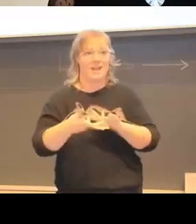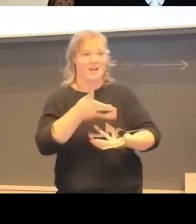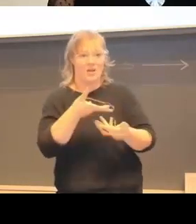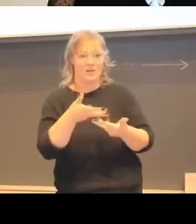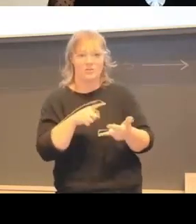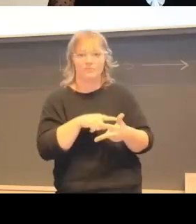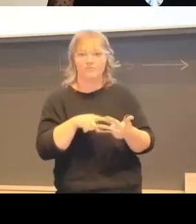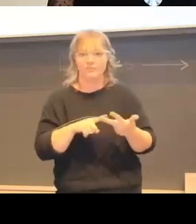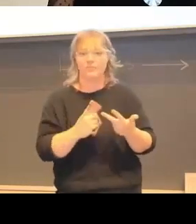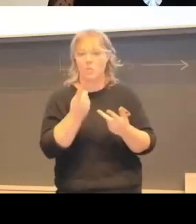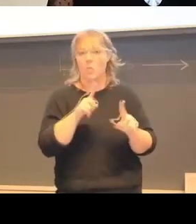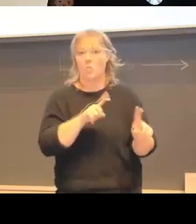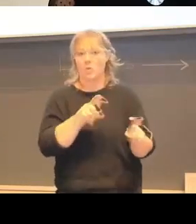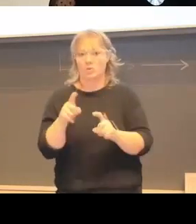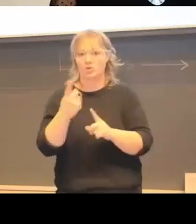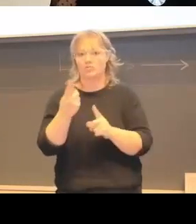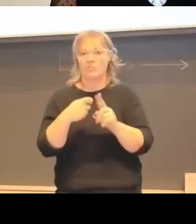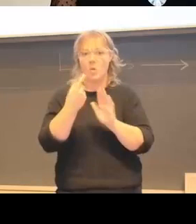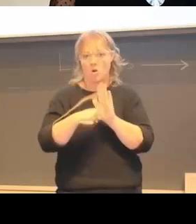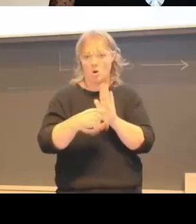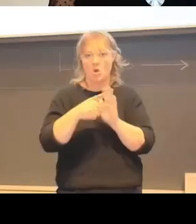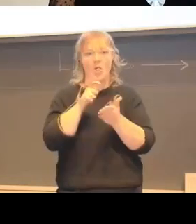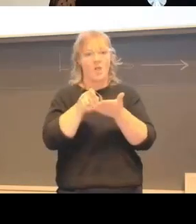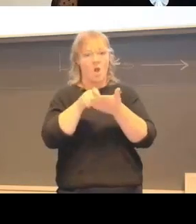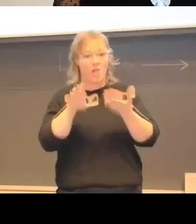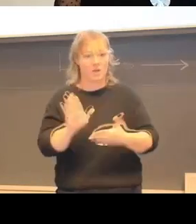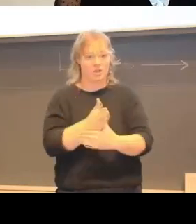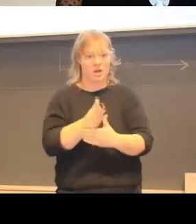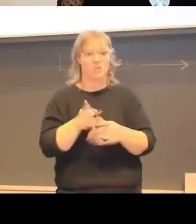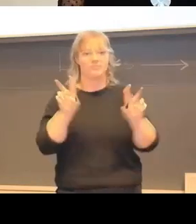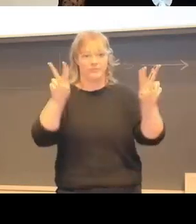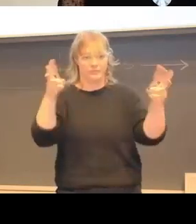annals of surgery article in which the author shared Among Us hospitals that perform major